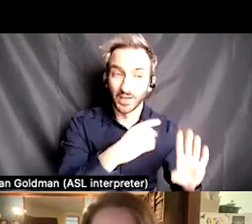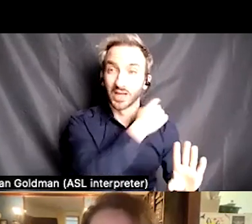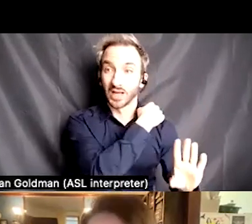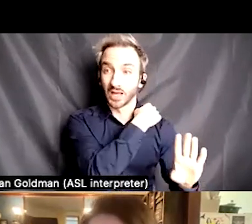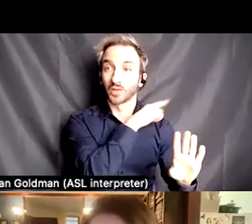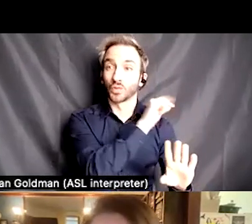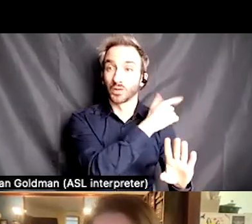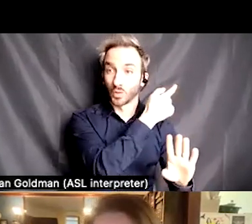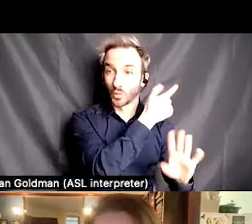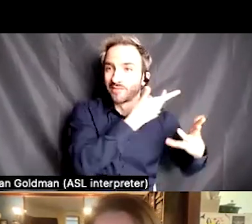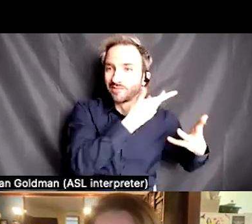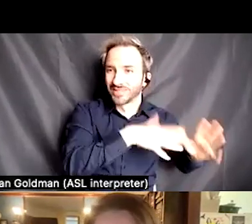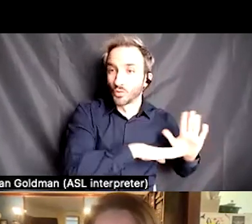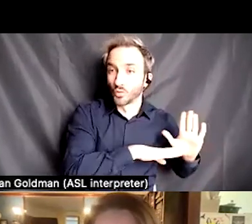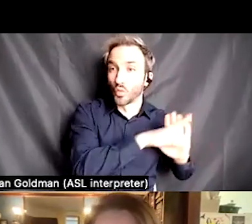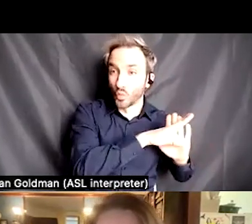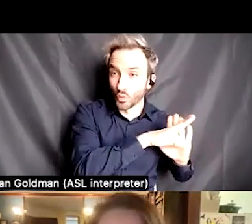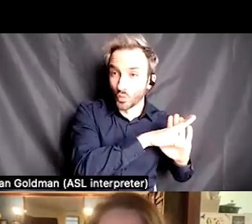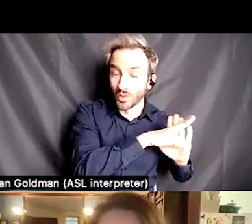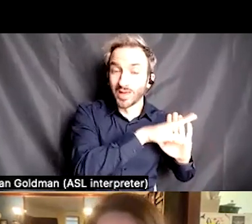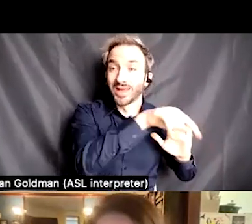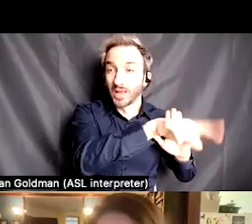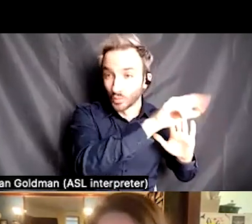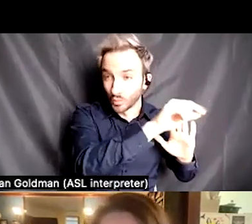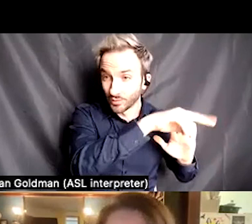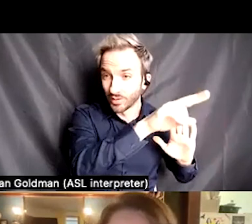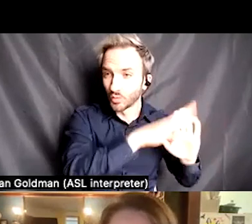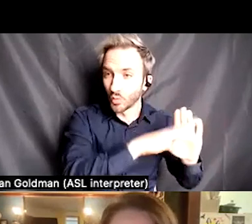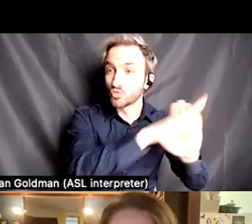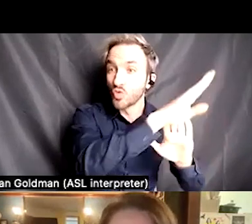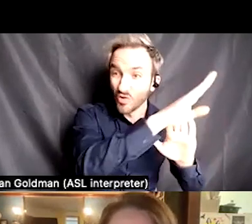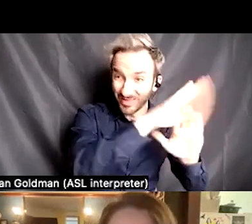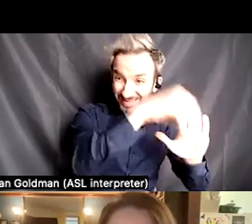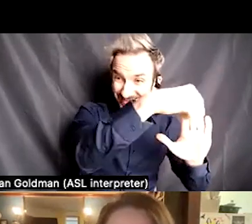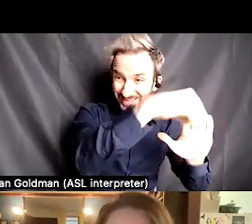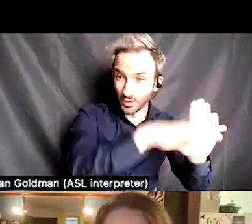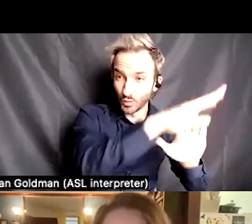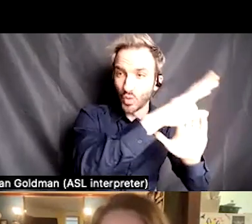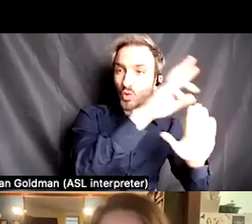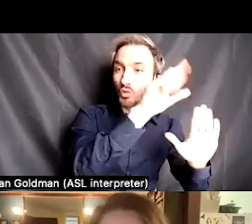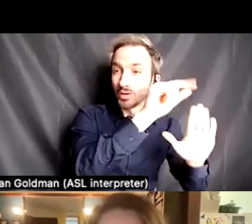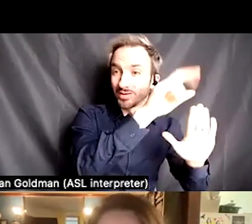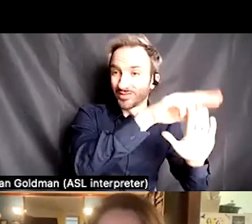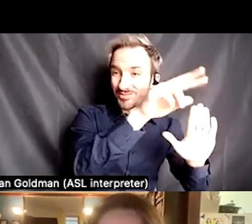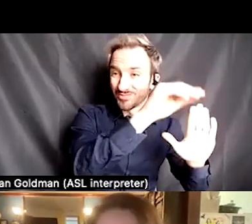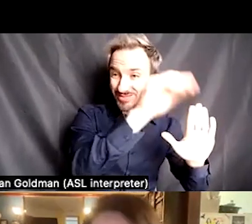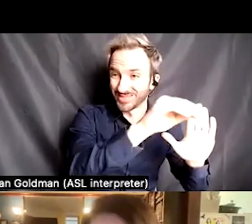in 2021, comics and graphic novels were up 35% over 2020. So, when we look at 2020 and